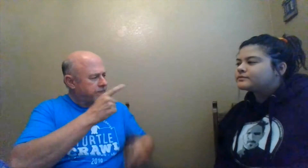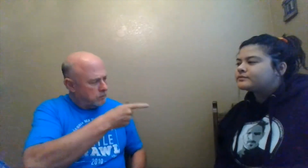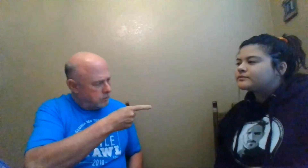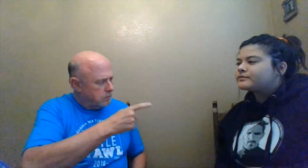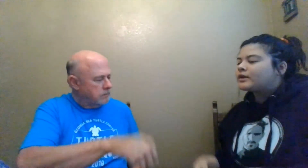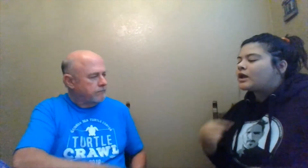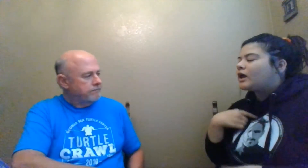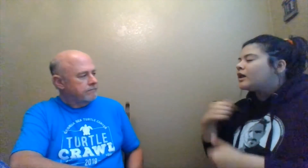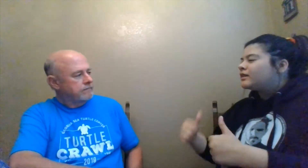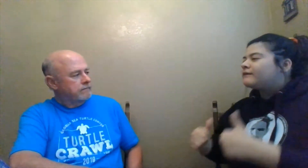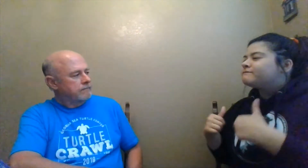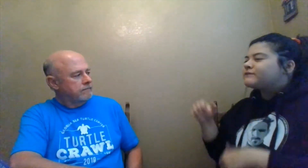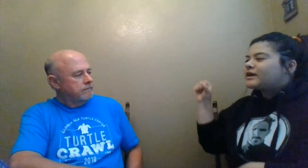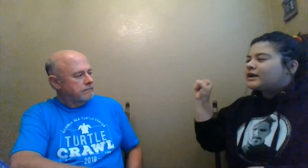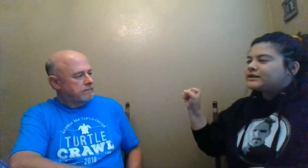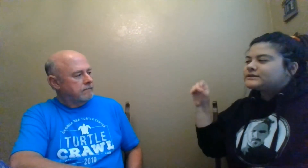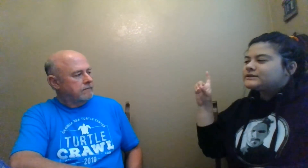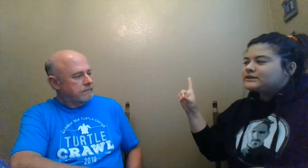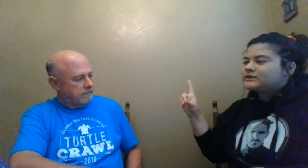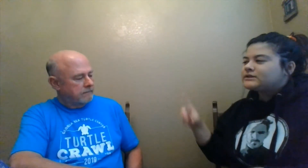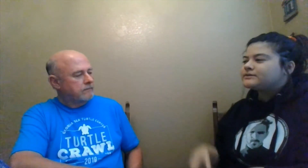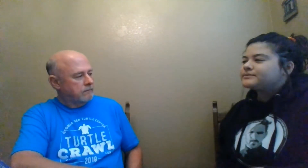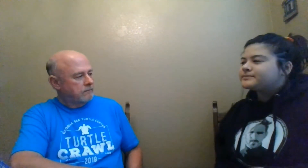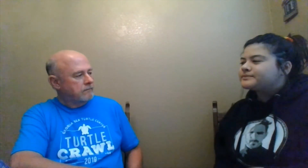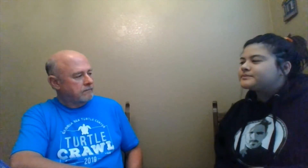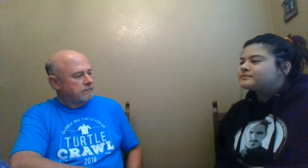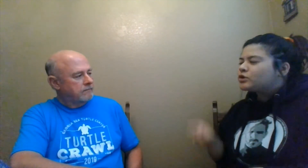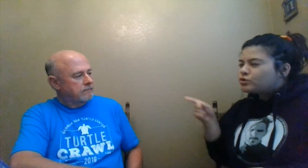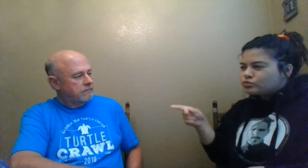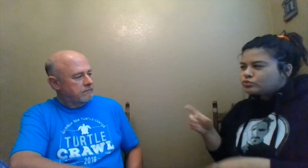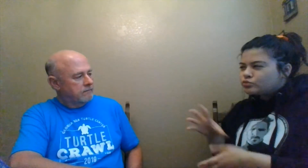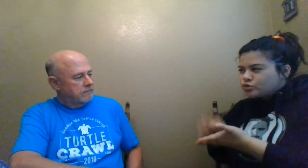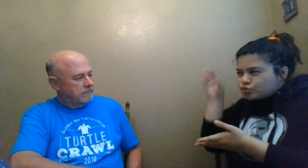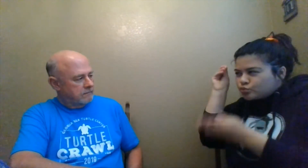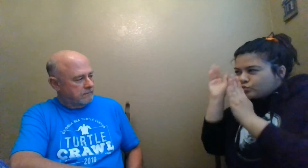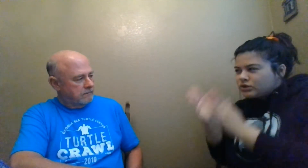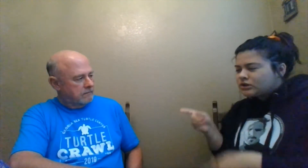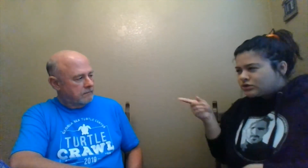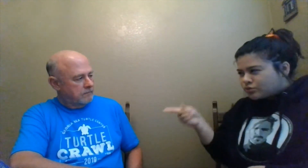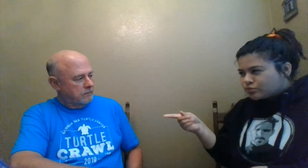I live in San Diego. Are you a student?